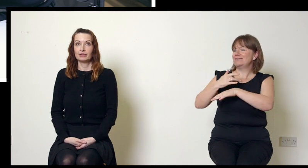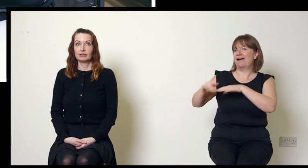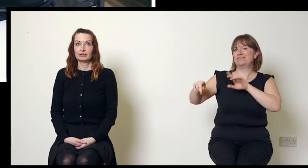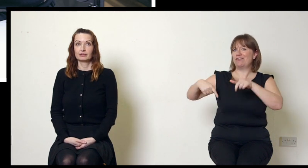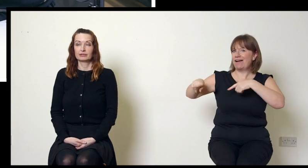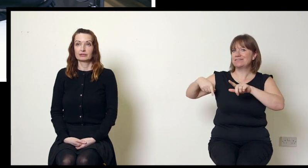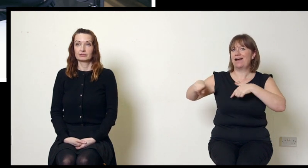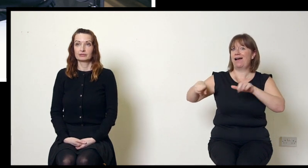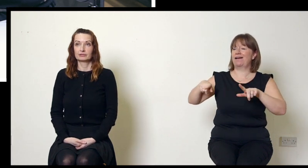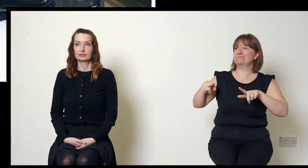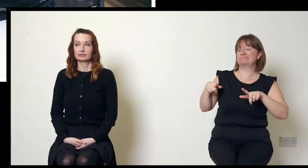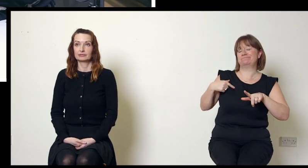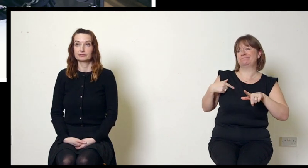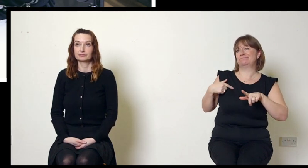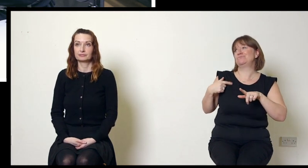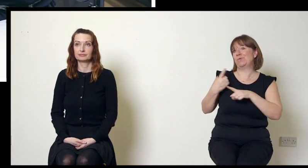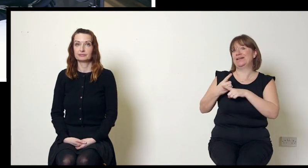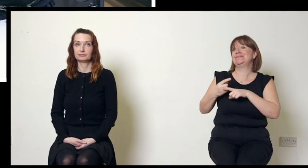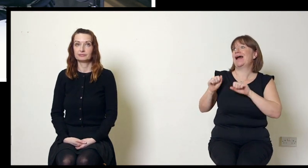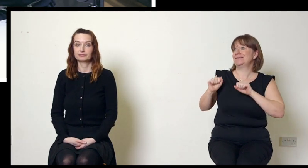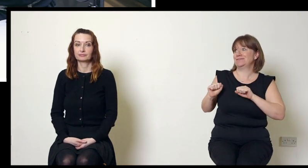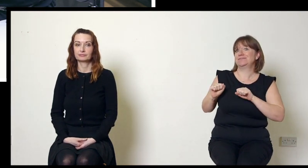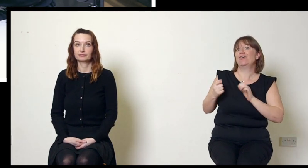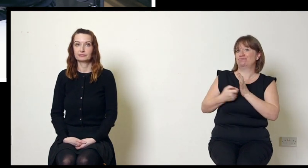you know, yes, we will have Rad 2.0 and we will ideally be having artists